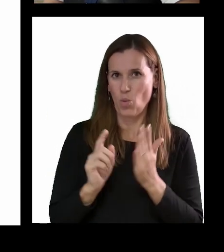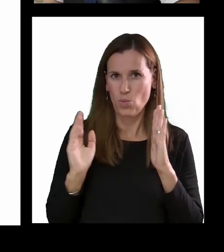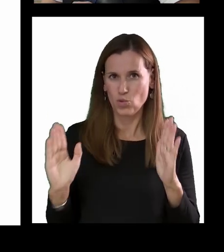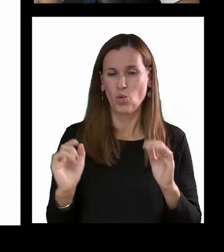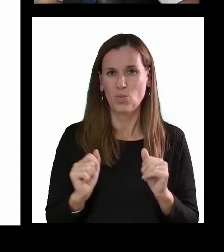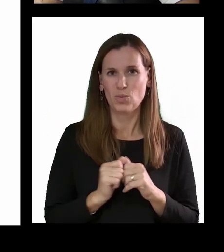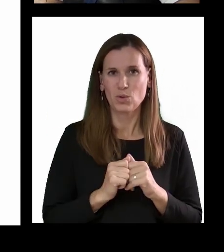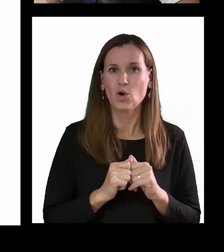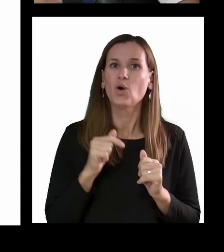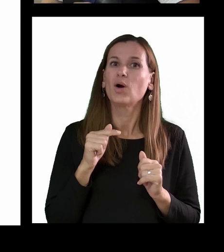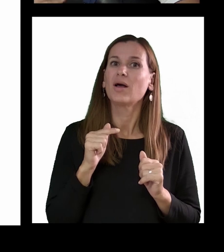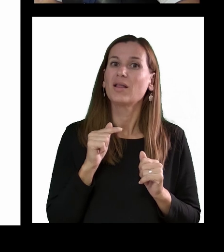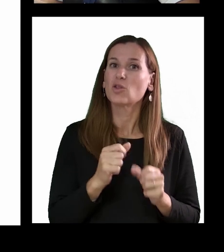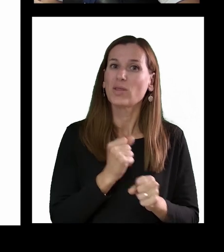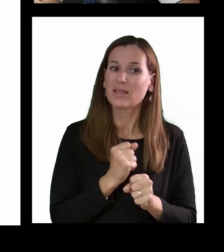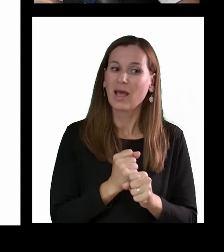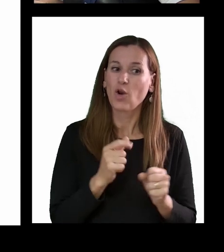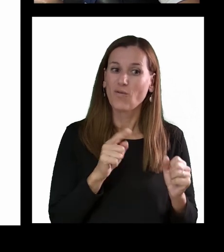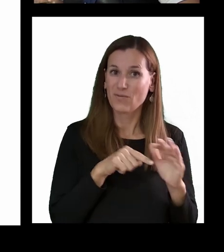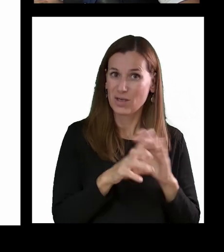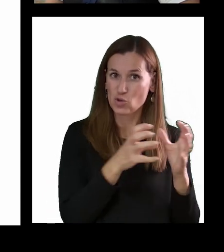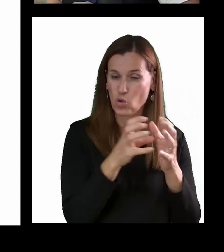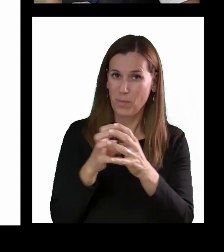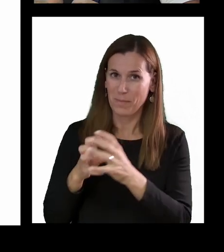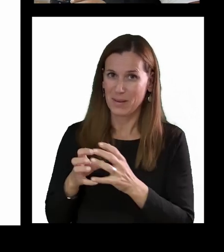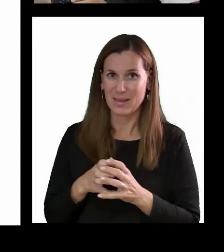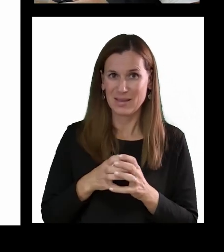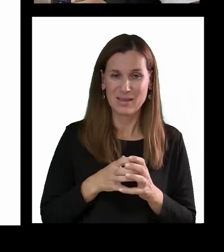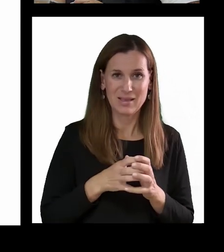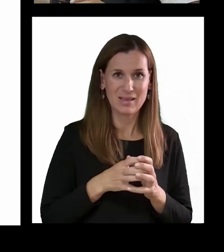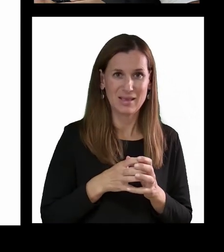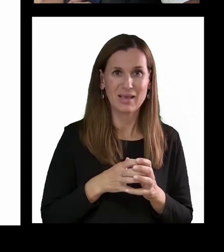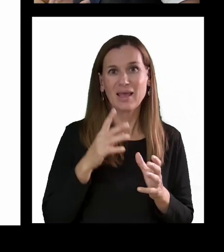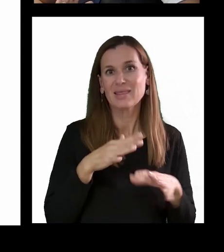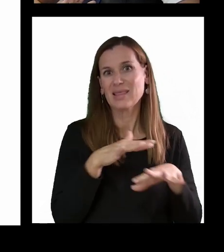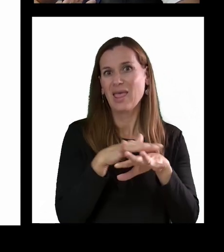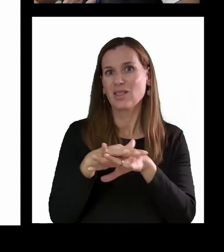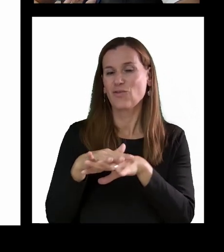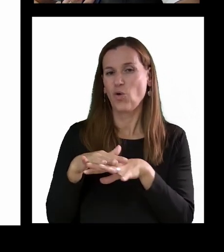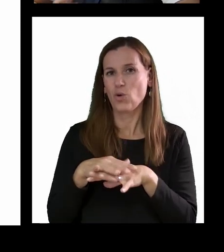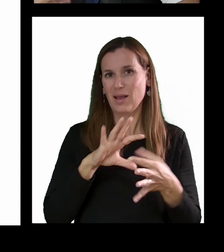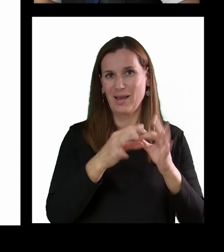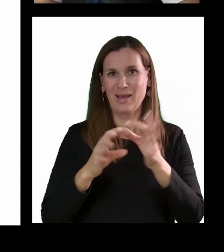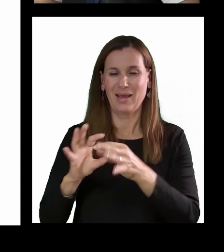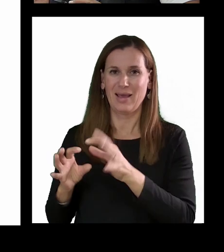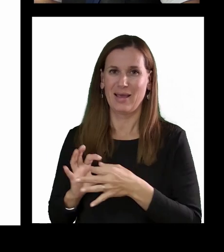this working group is concerning to is collaboration and networking, continuous professional development, student digital